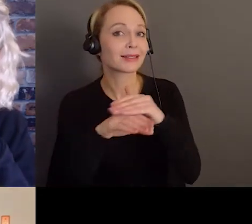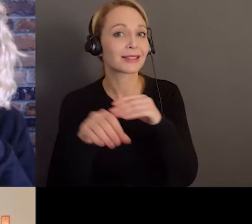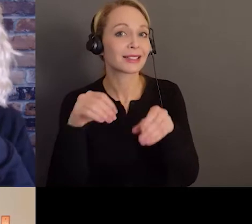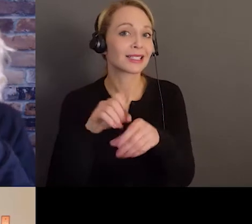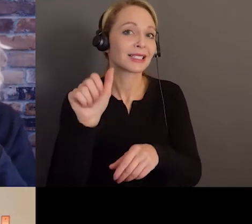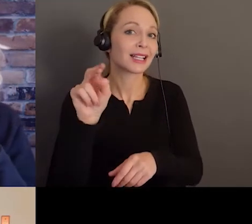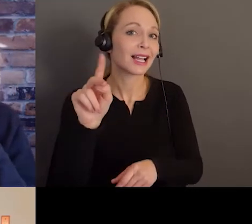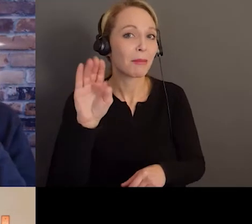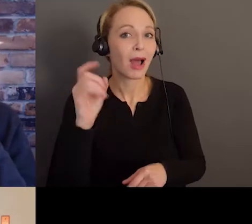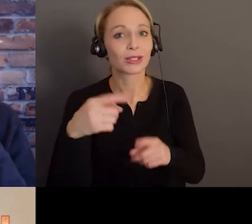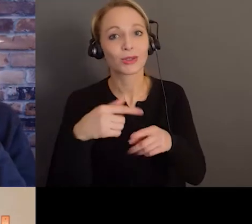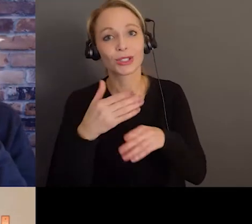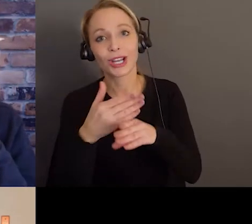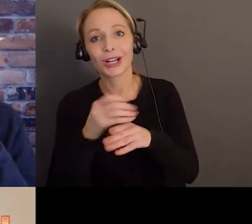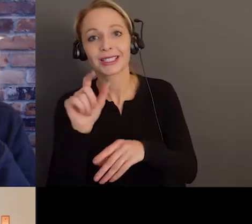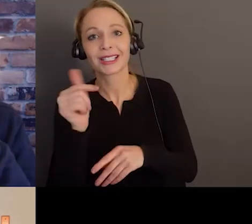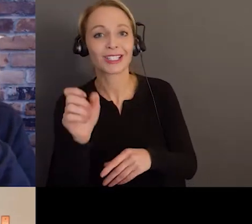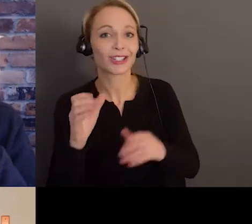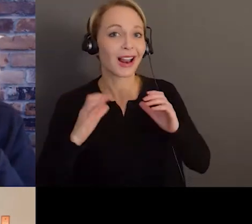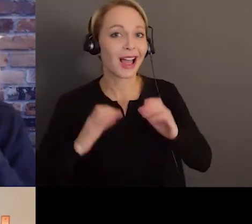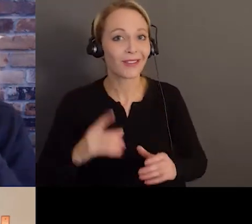OF PROGRESS WITH CLIENTS ON FEEDBACK?